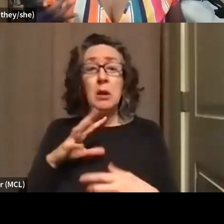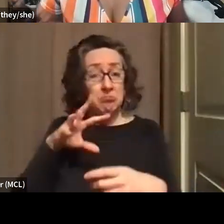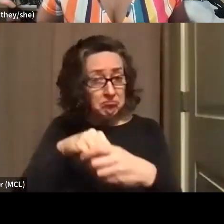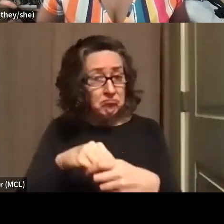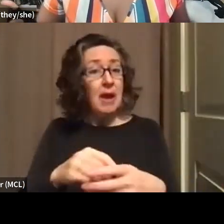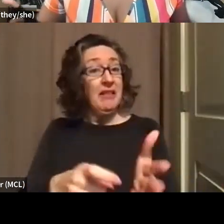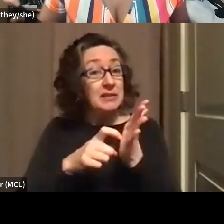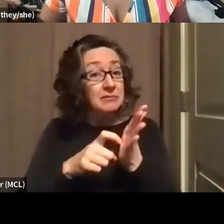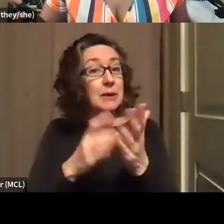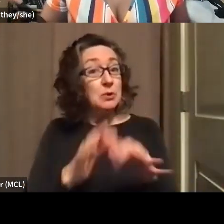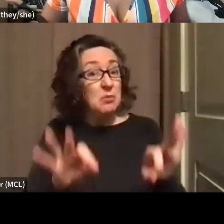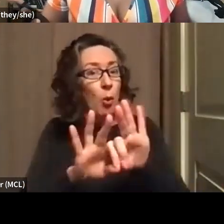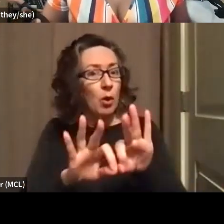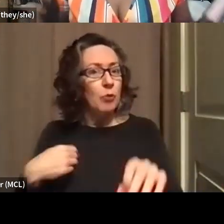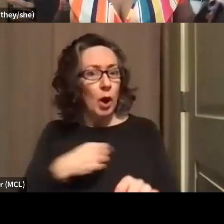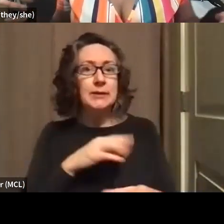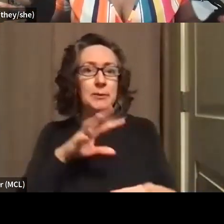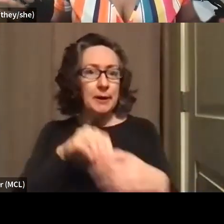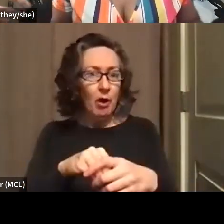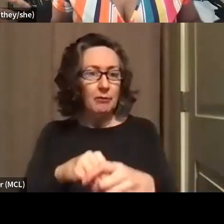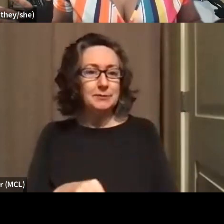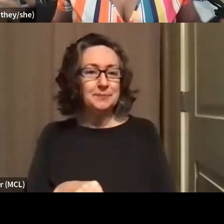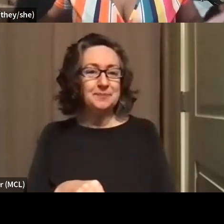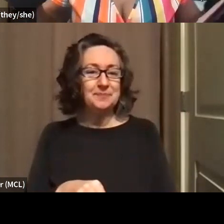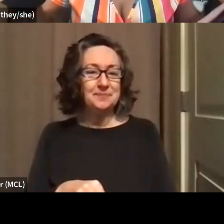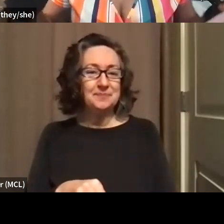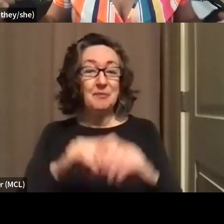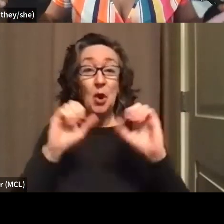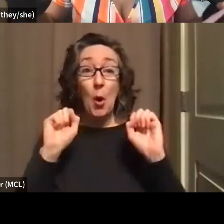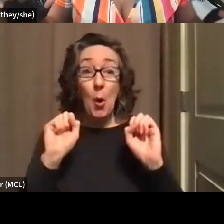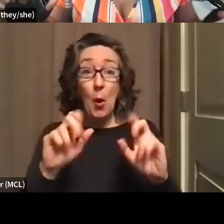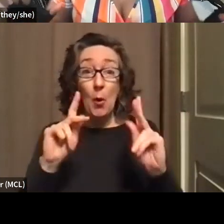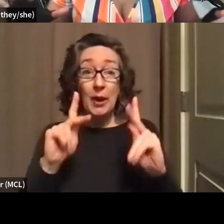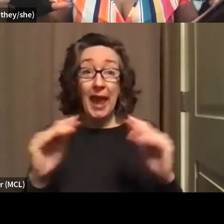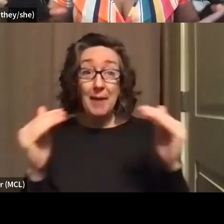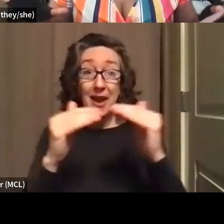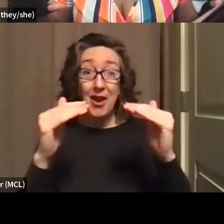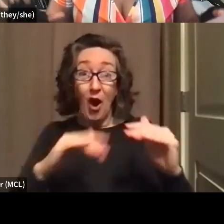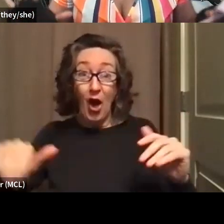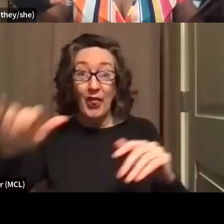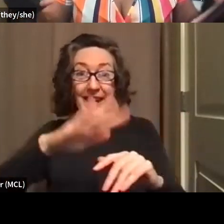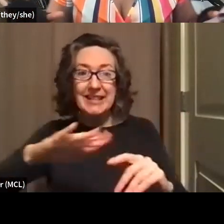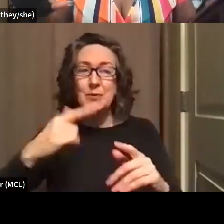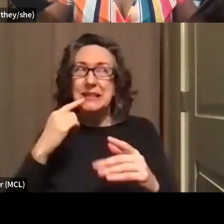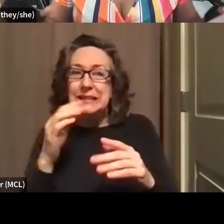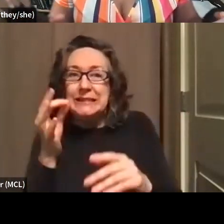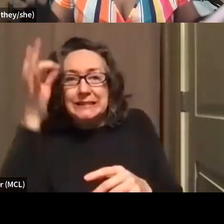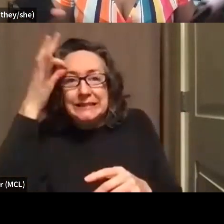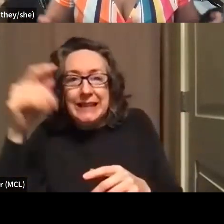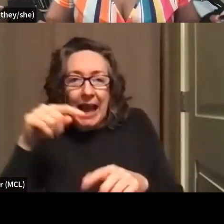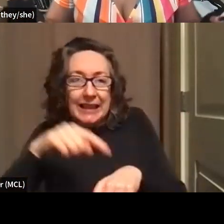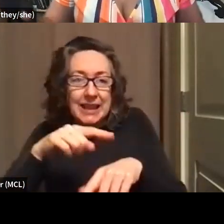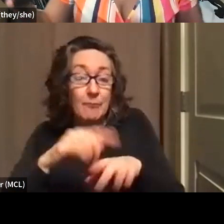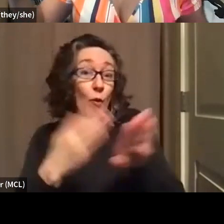We are just about at that time where we open up the conversation to our audience.